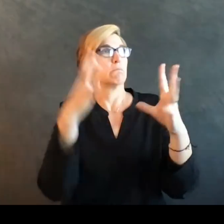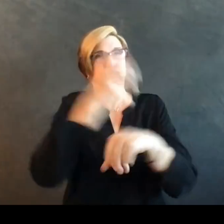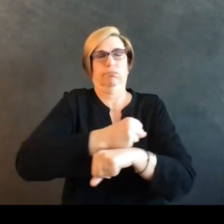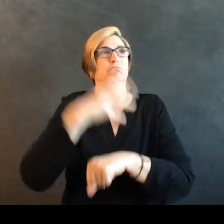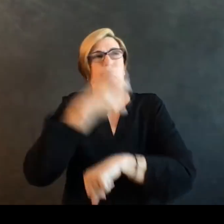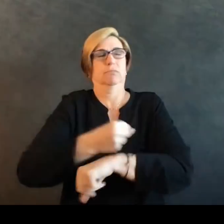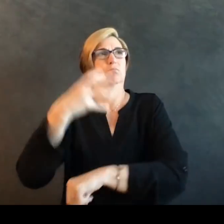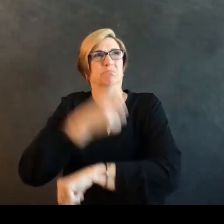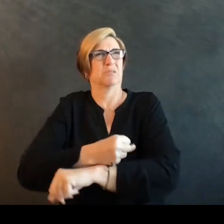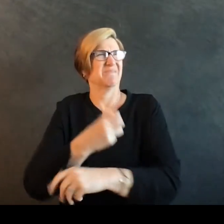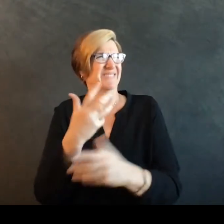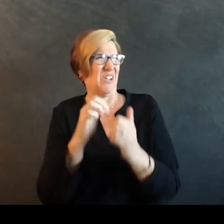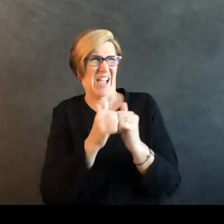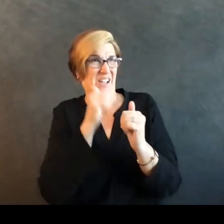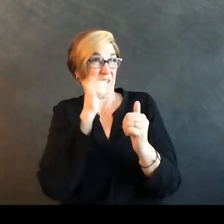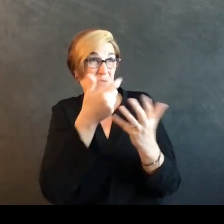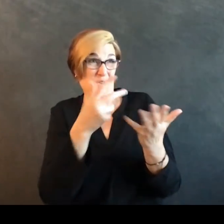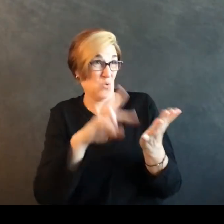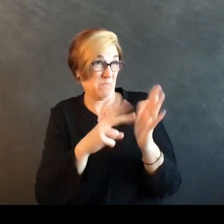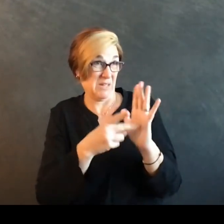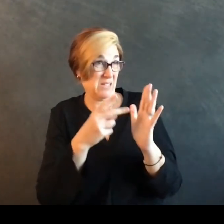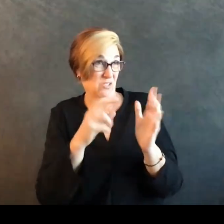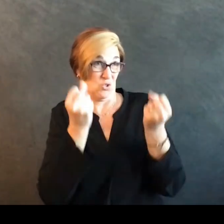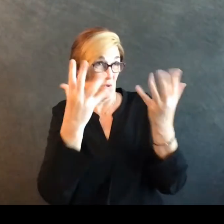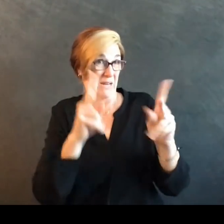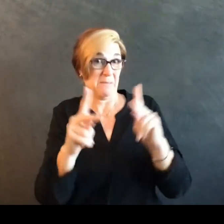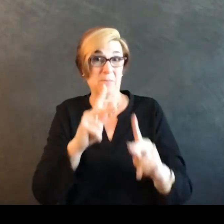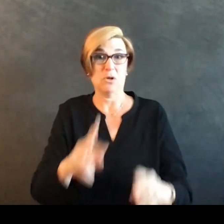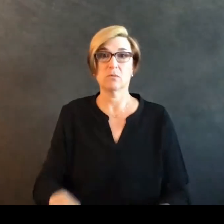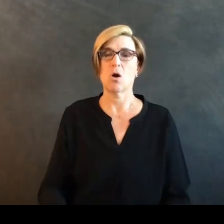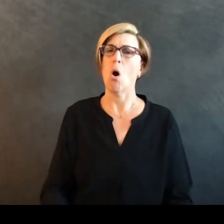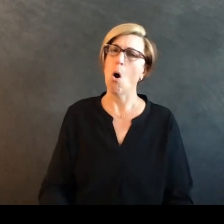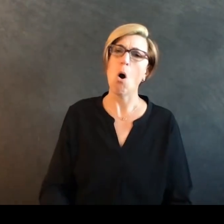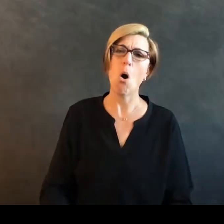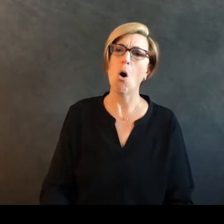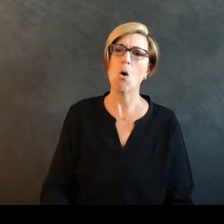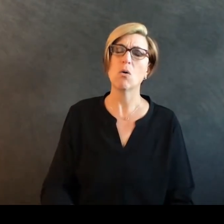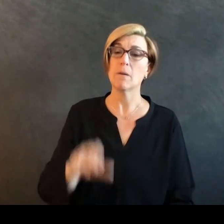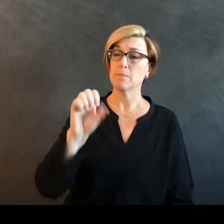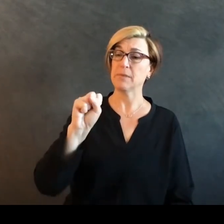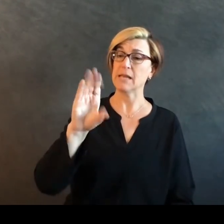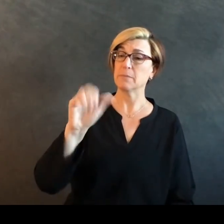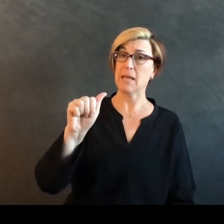we've brought in a lot of external resources at SBA and us to make sure